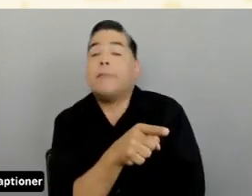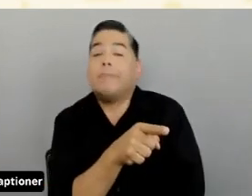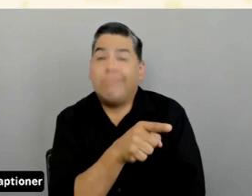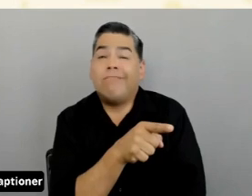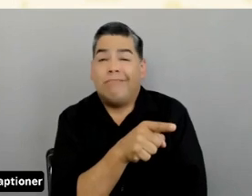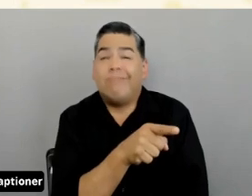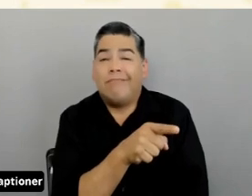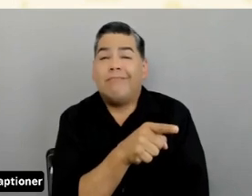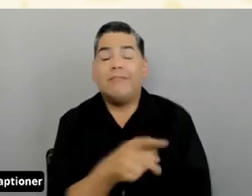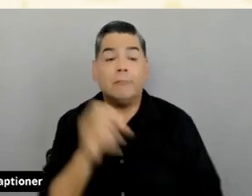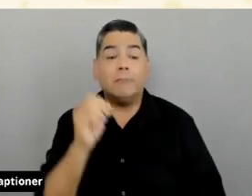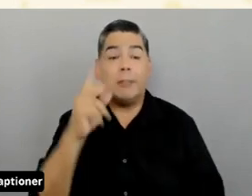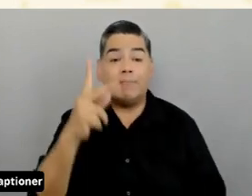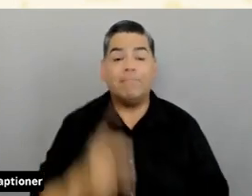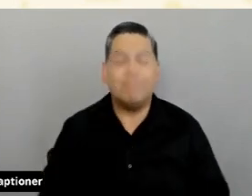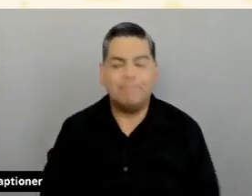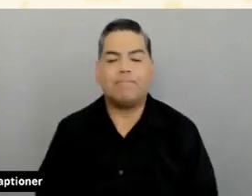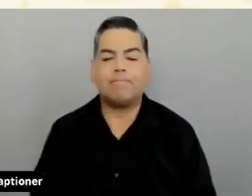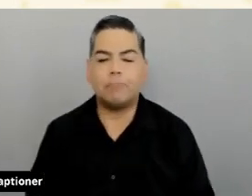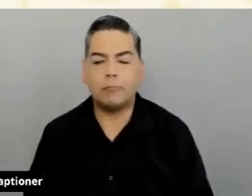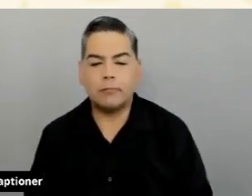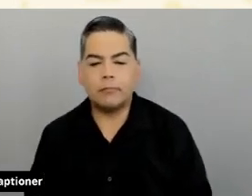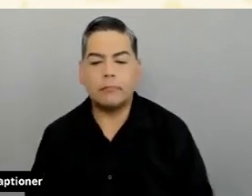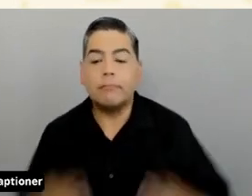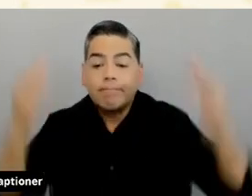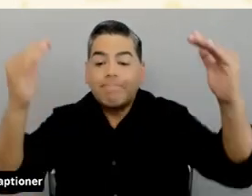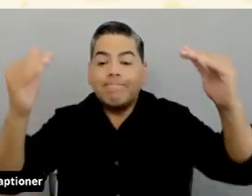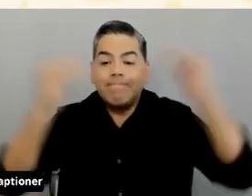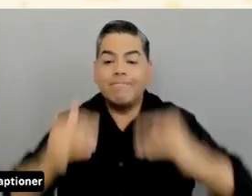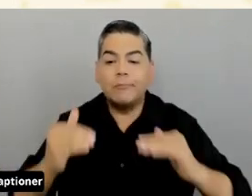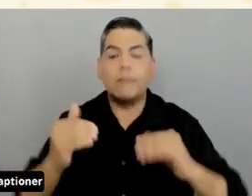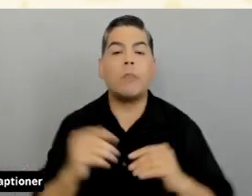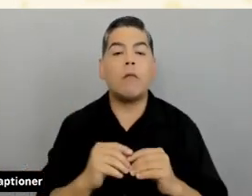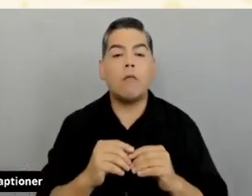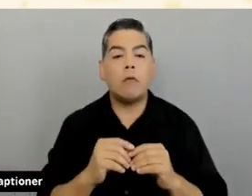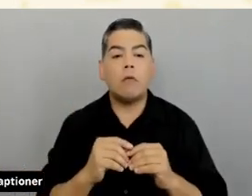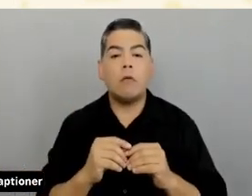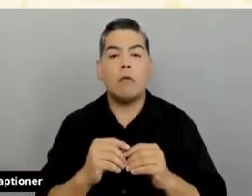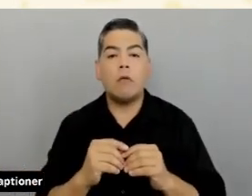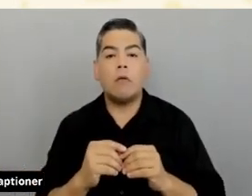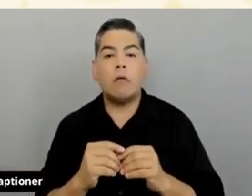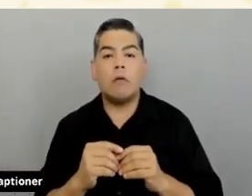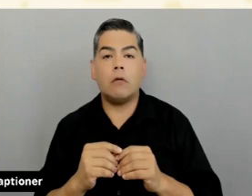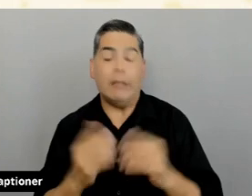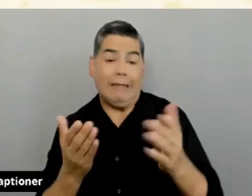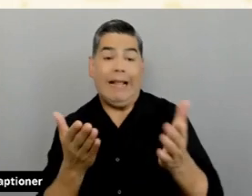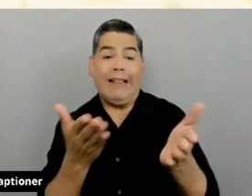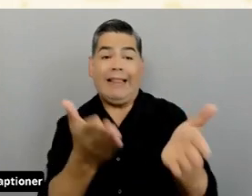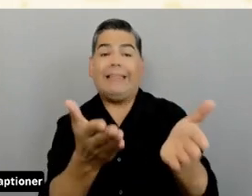Another point that I would like to mention is, the way that this element needs to be created,